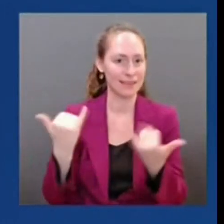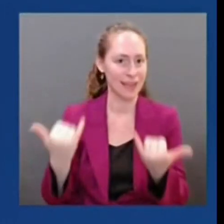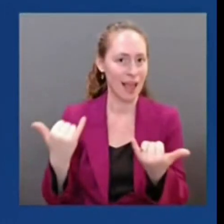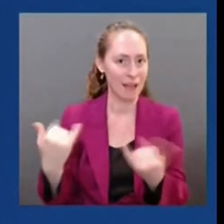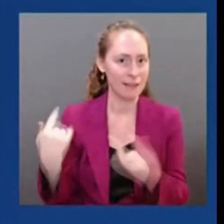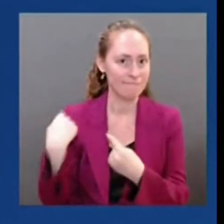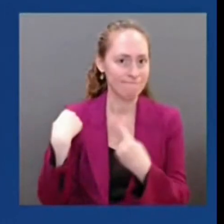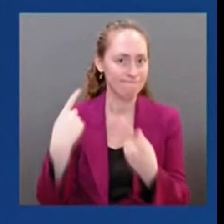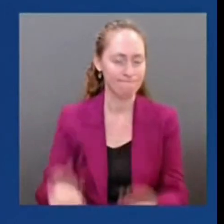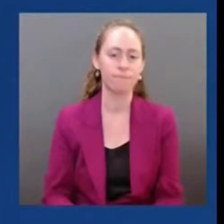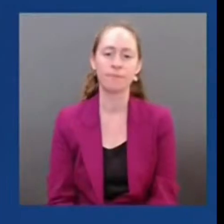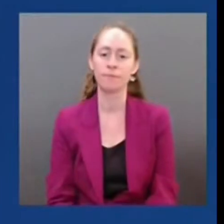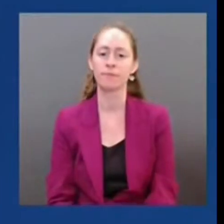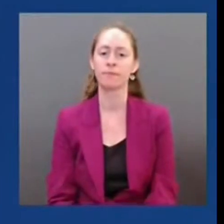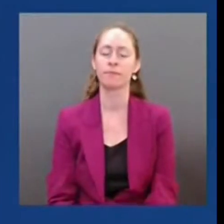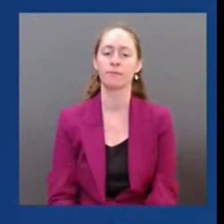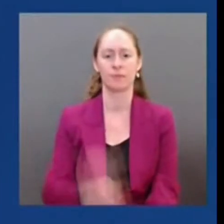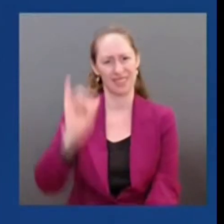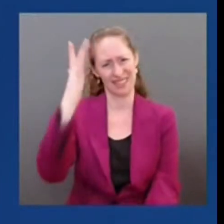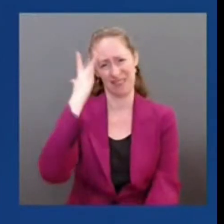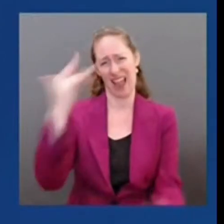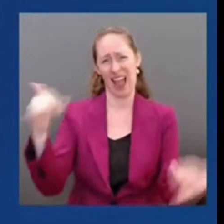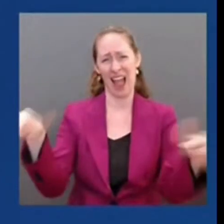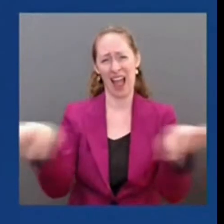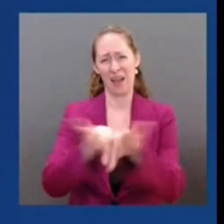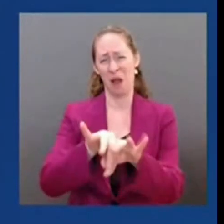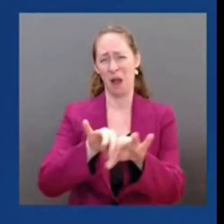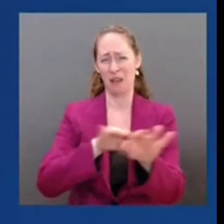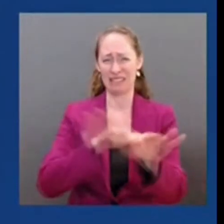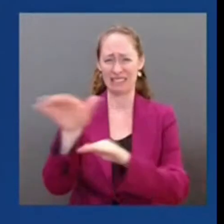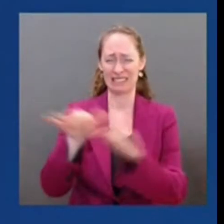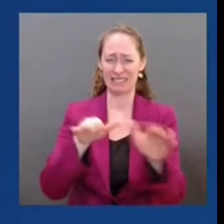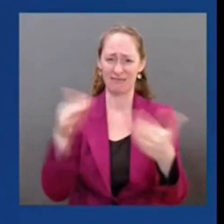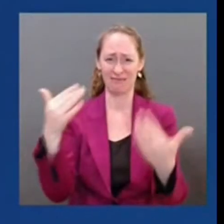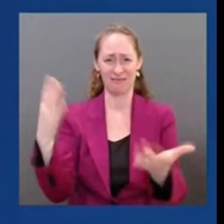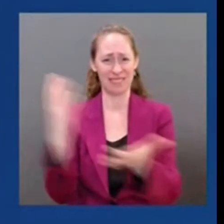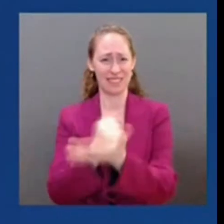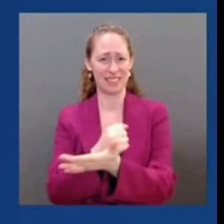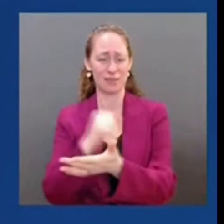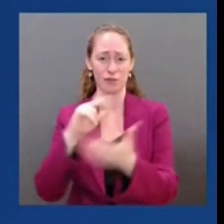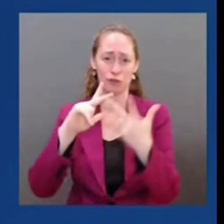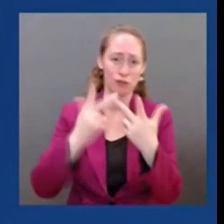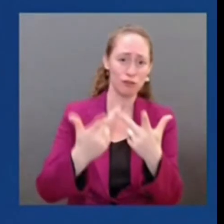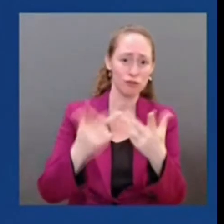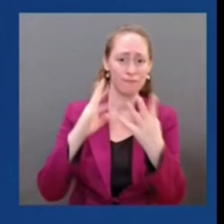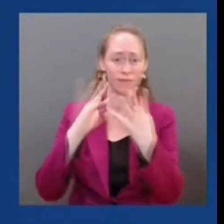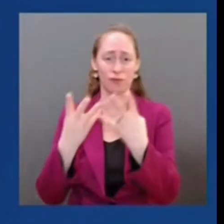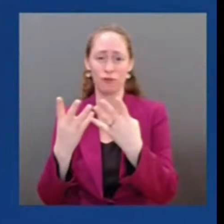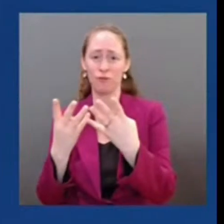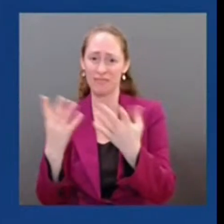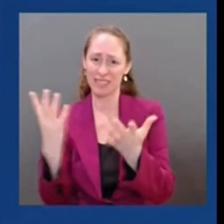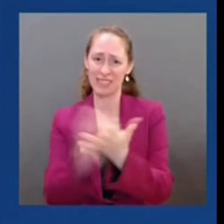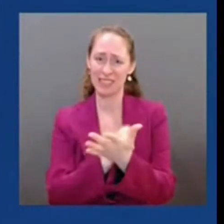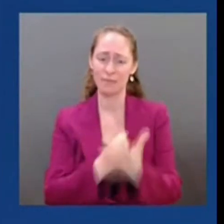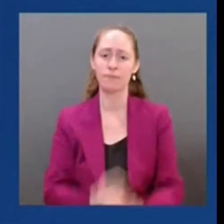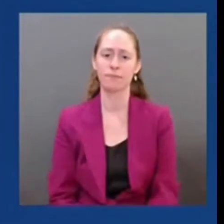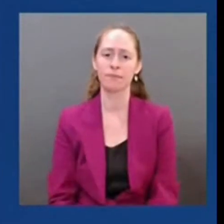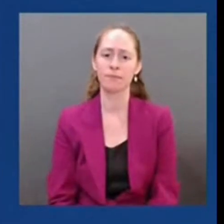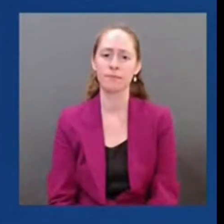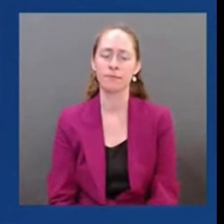IN THE OMICRON ERA. THIS IS ONE OF THE REASONS VACCINE BOOSTERS ARE SO